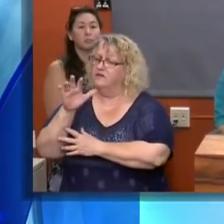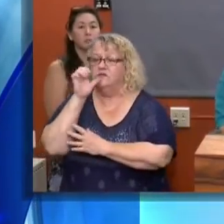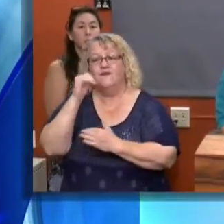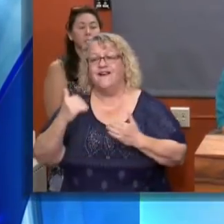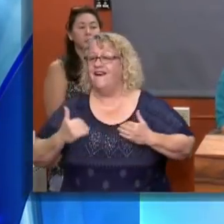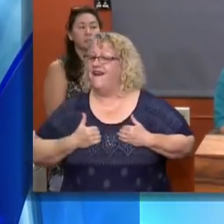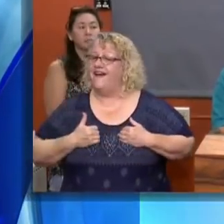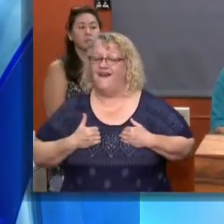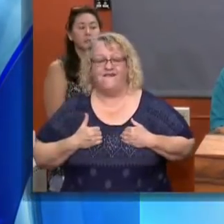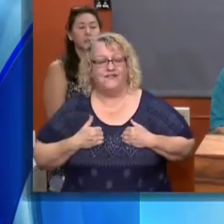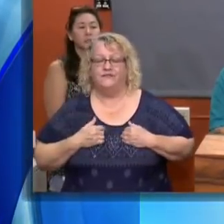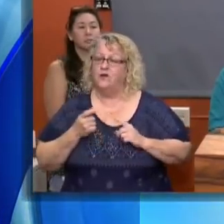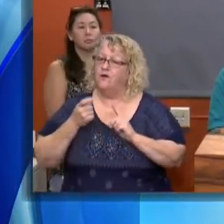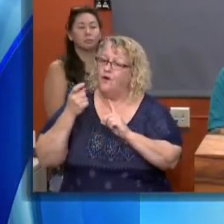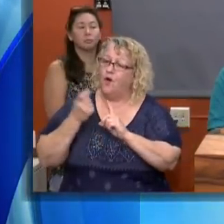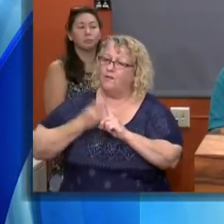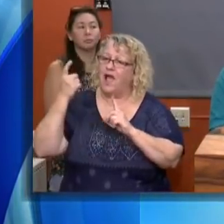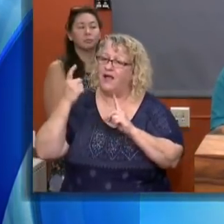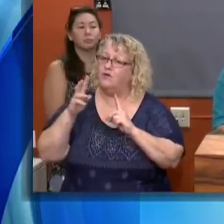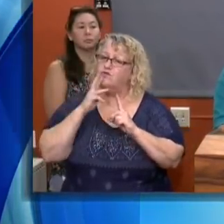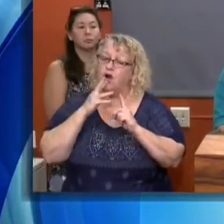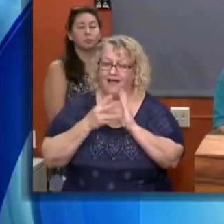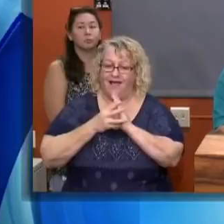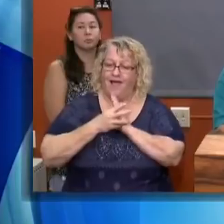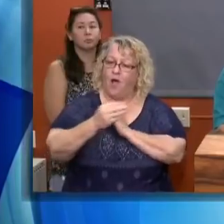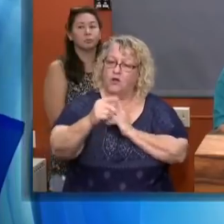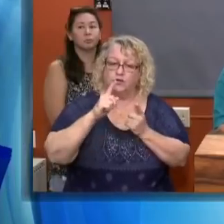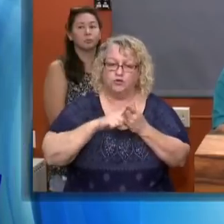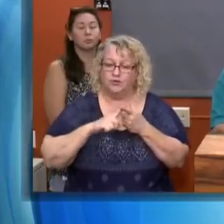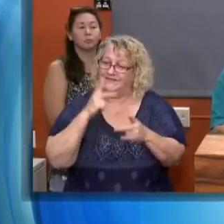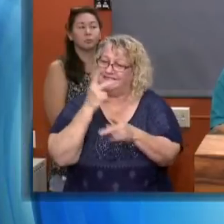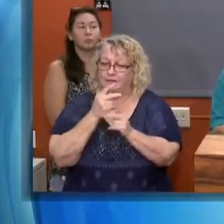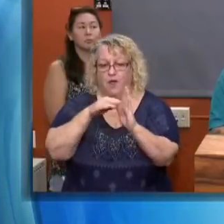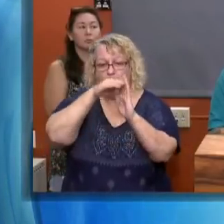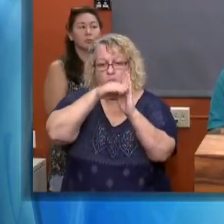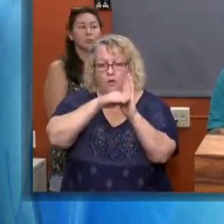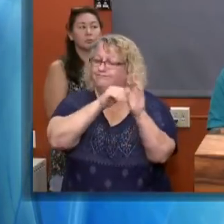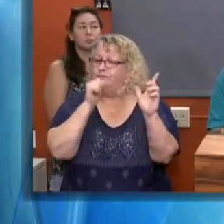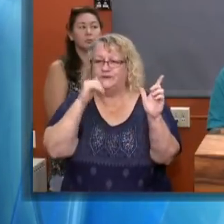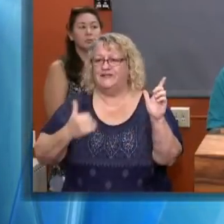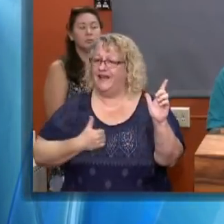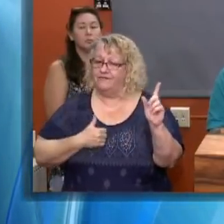CAPABILITY. IT DOES HAVE A SPILL WAY. BUT IT DOESN'T HAVE A OUTLET